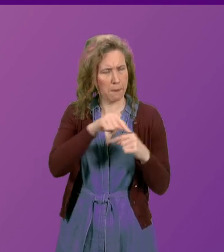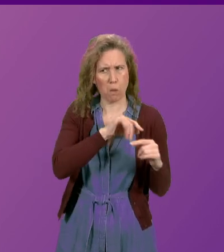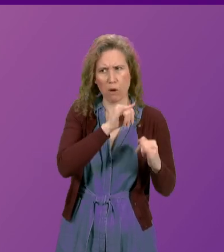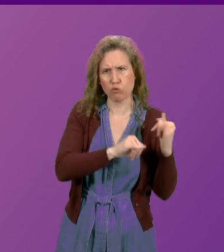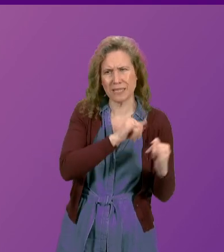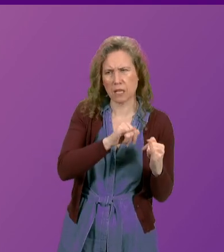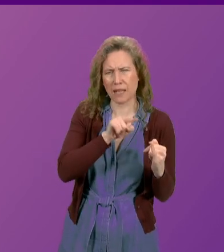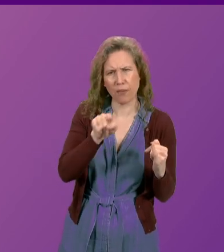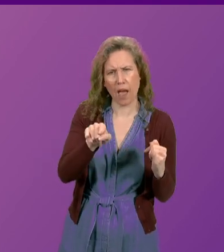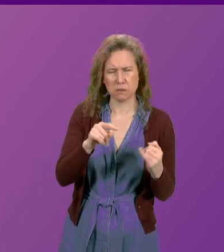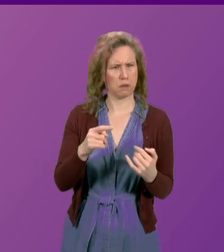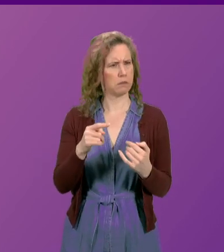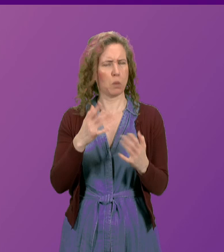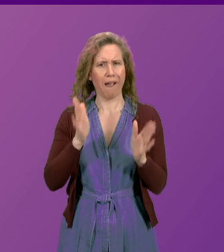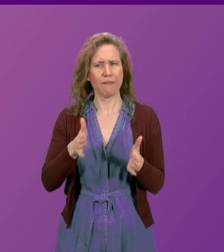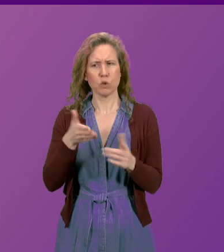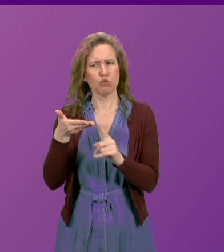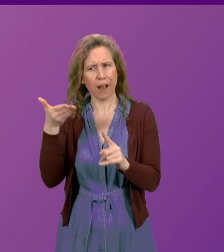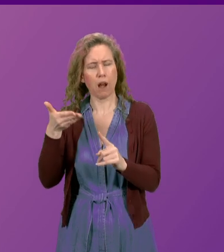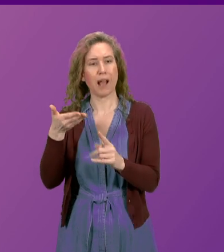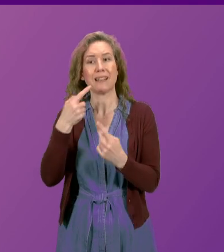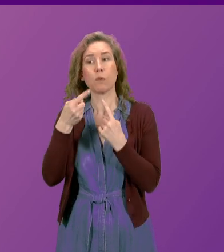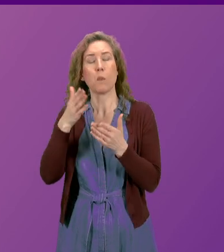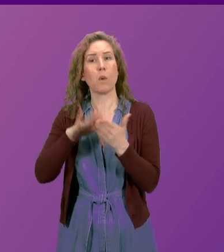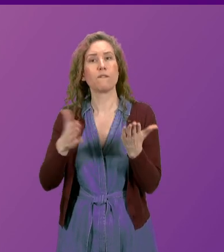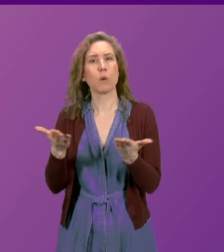all recognise that the Nuffield Trust, which is the source of the information that Evelyn